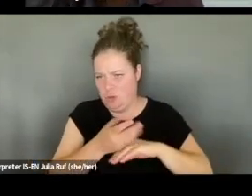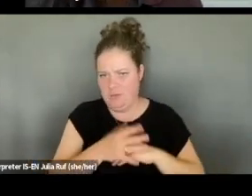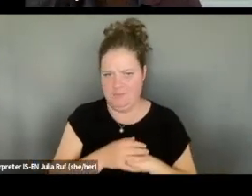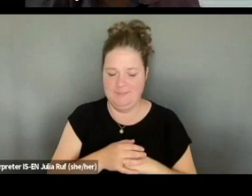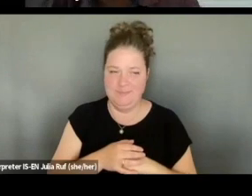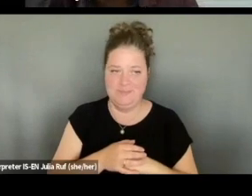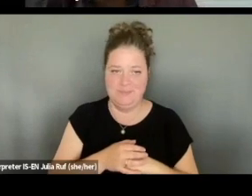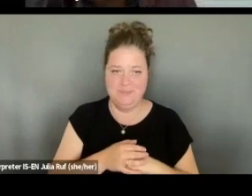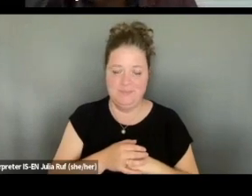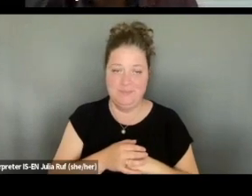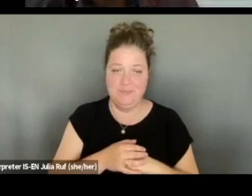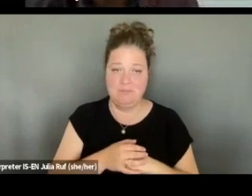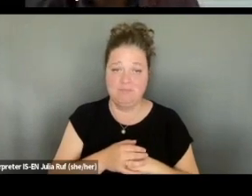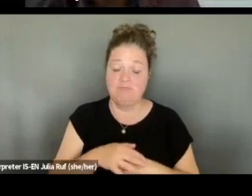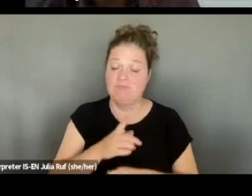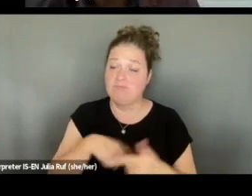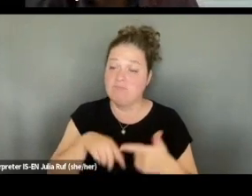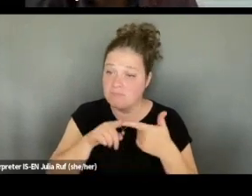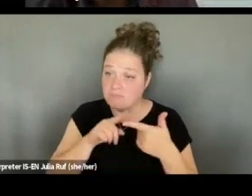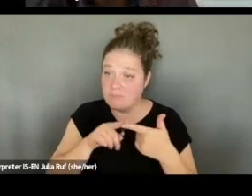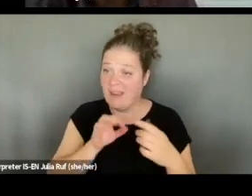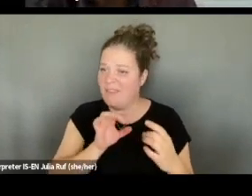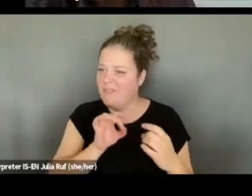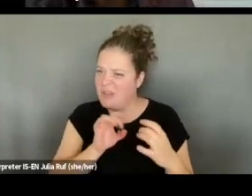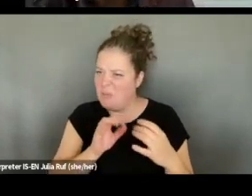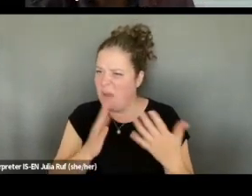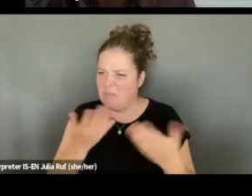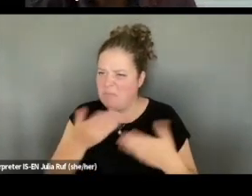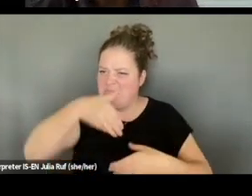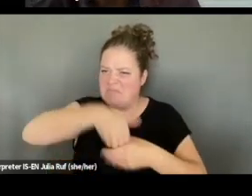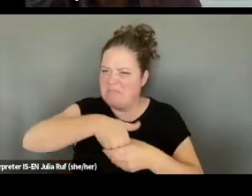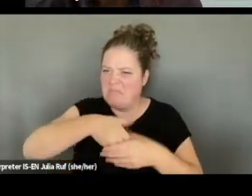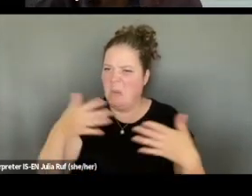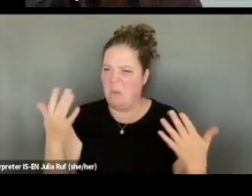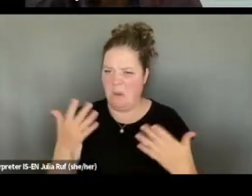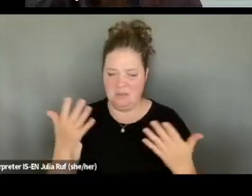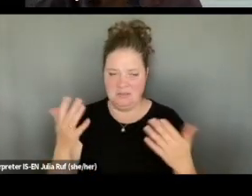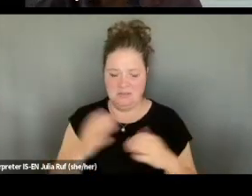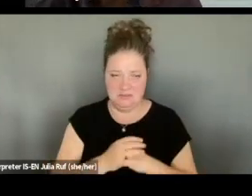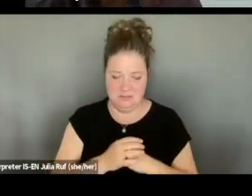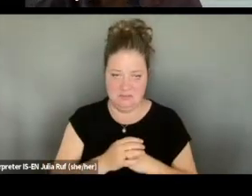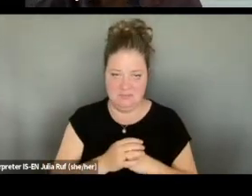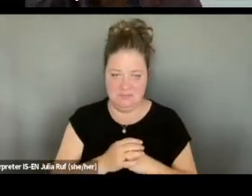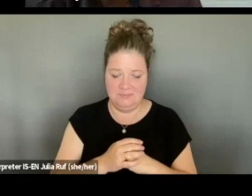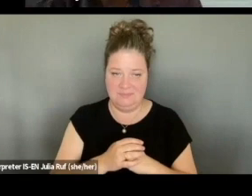But then, we also discussed the content of the feedback shortly,